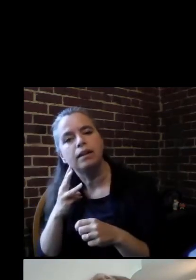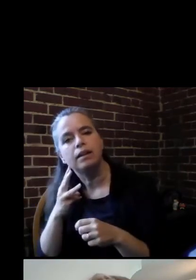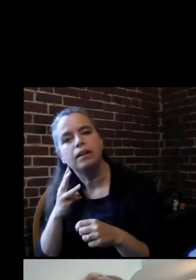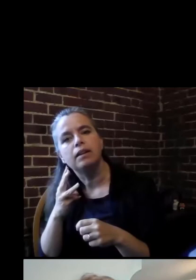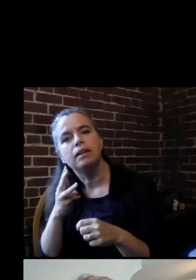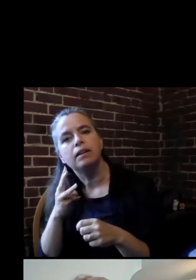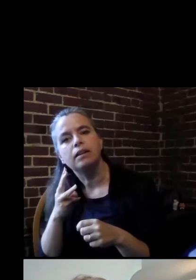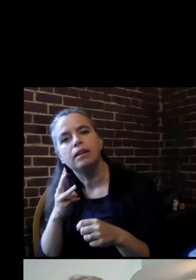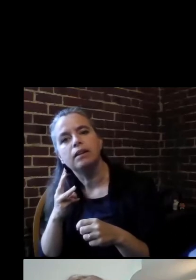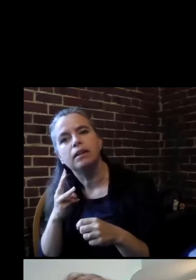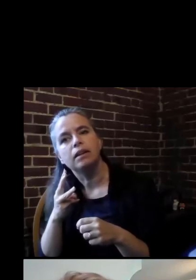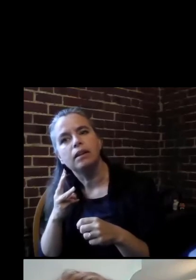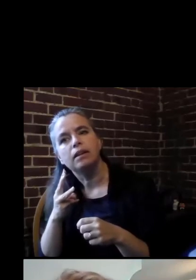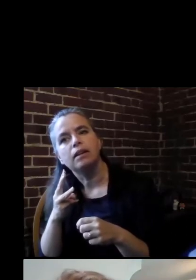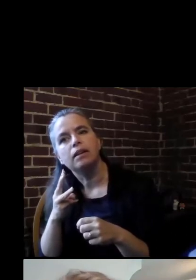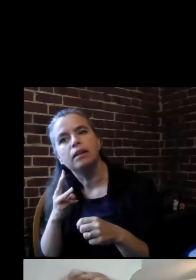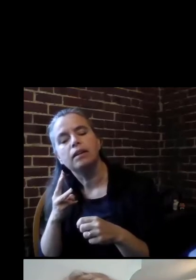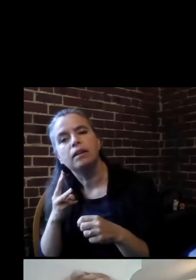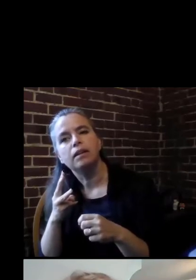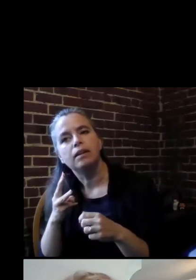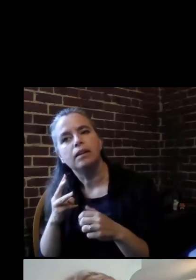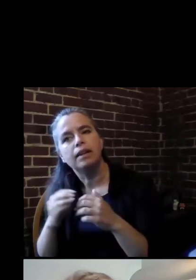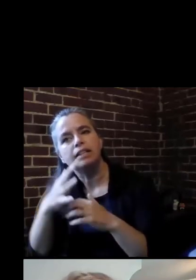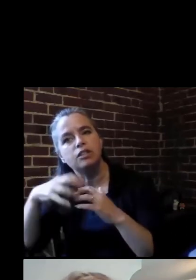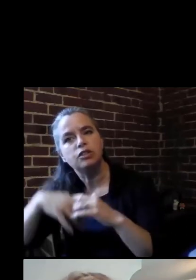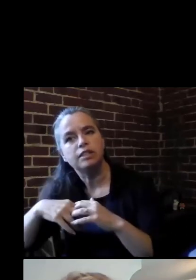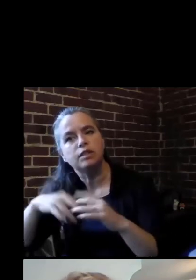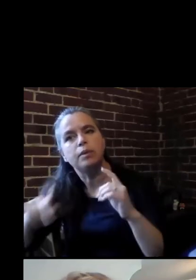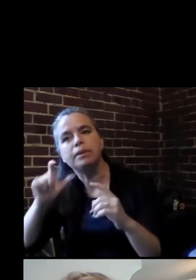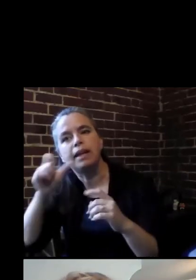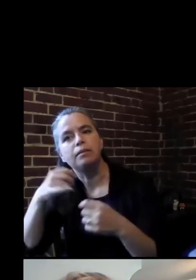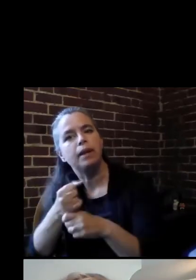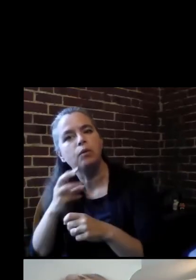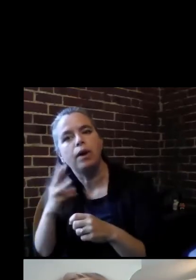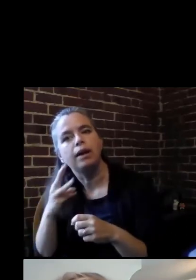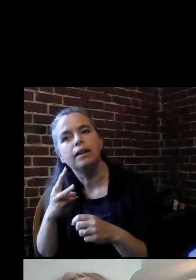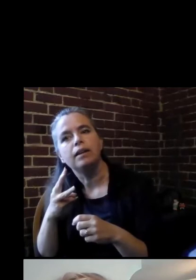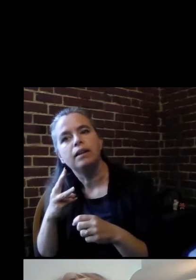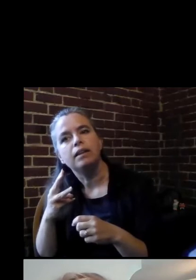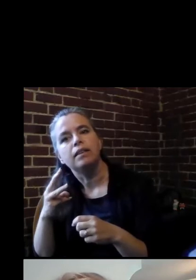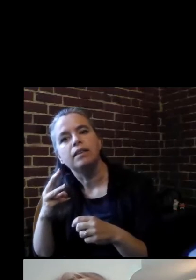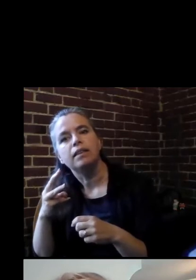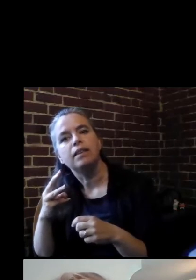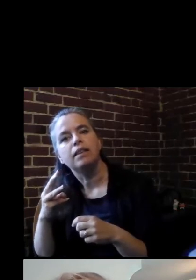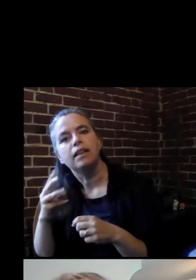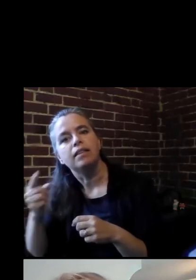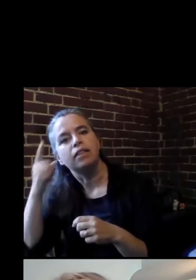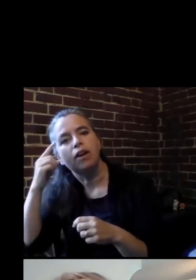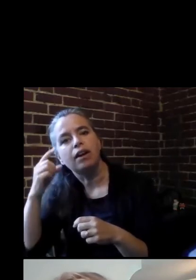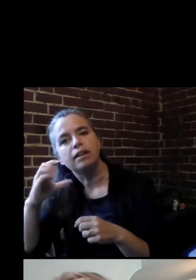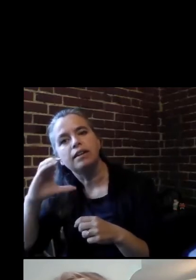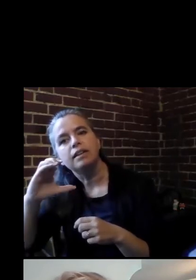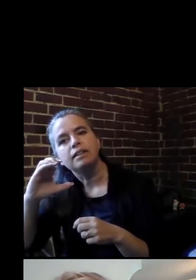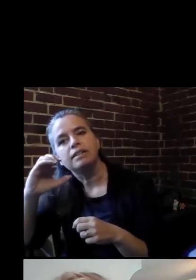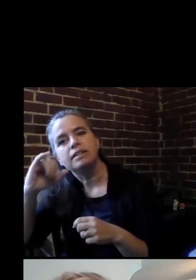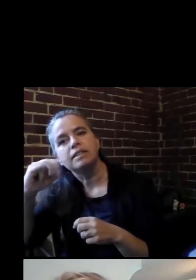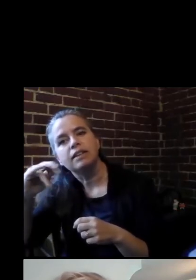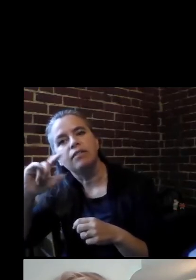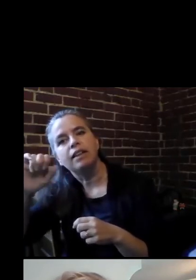That's what civilized people did. And, you know, it's not necessary. You don't need wine for civilization. You don't need wine to be civilized.